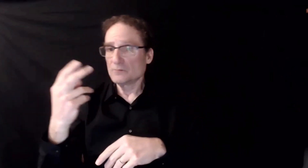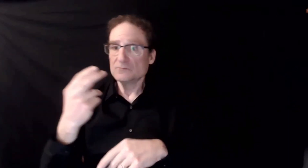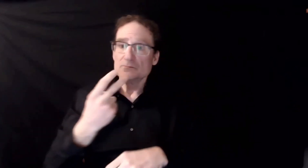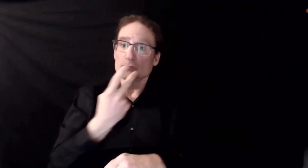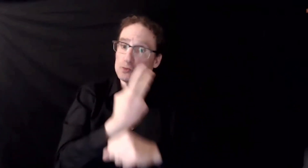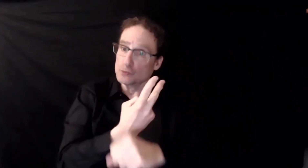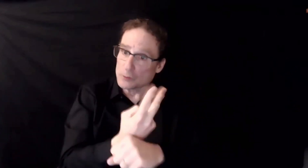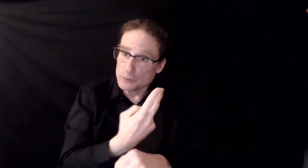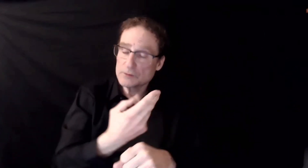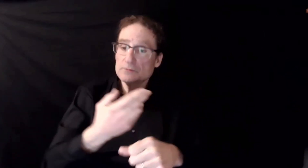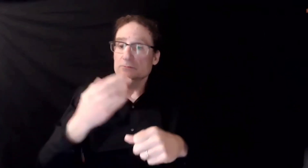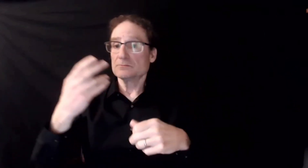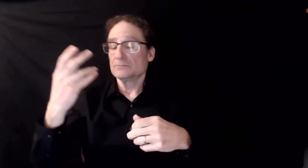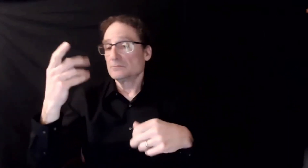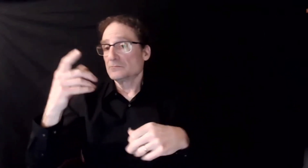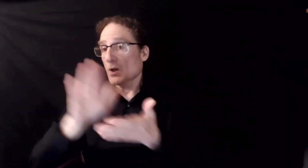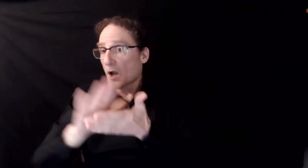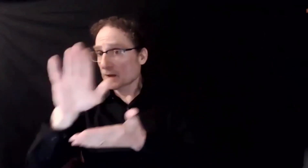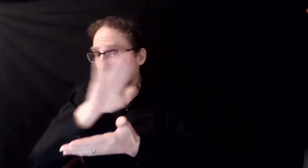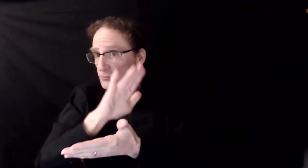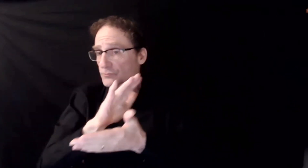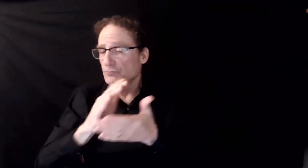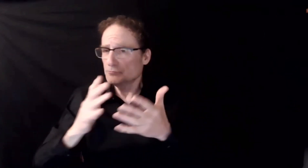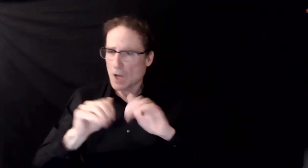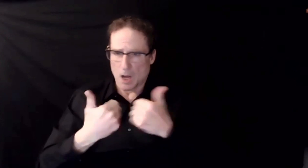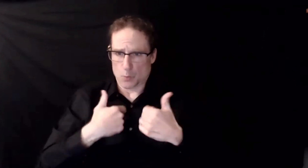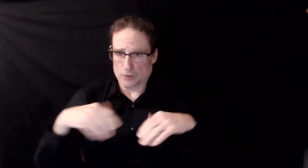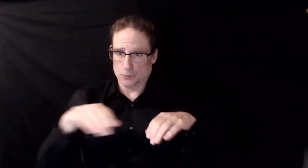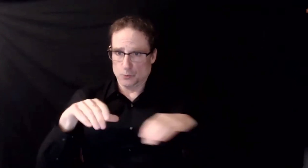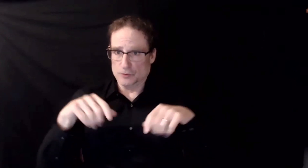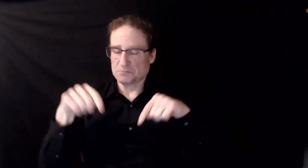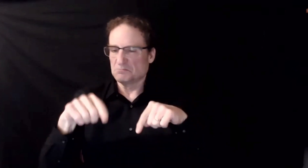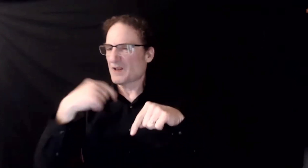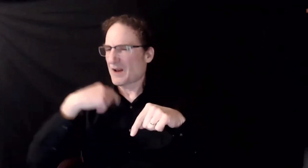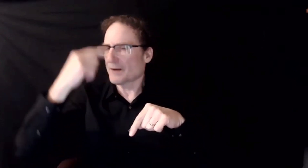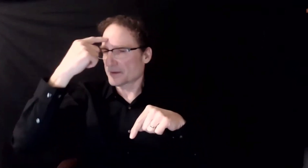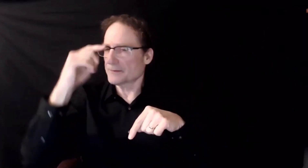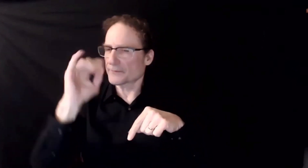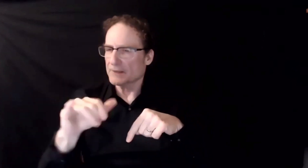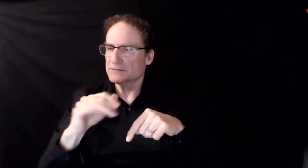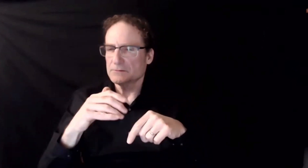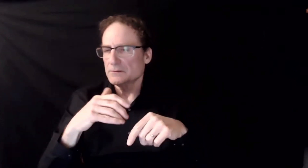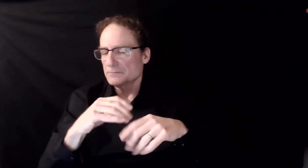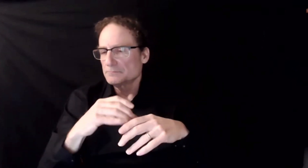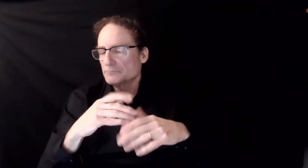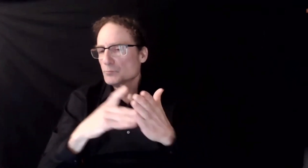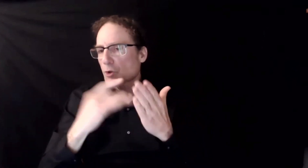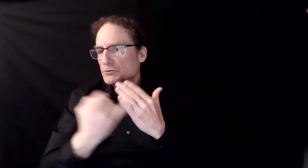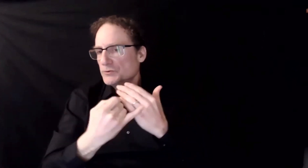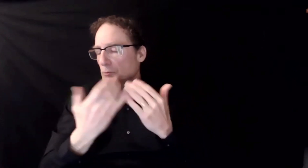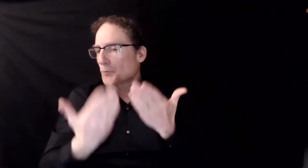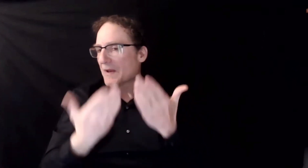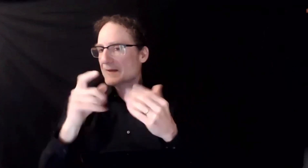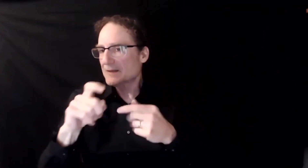And again, that would be from K-12 and in post-secondary settings and graduate settings. I think that that is something